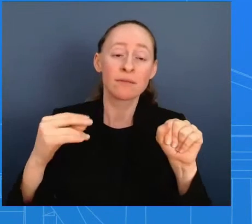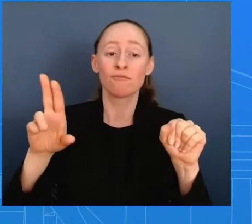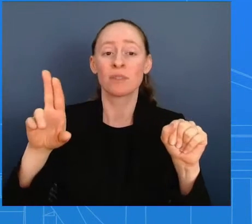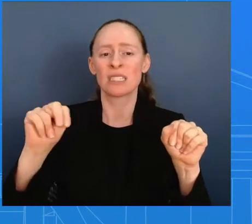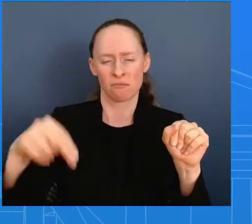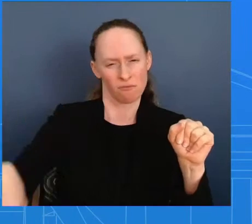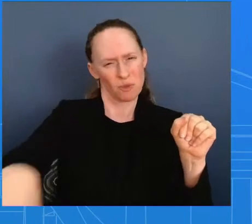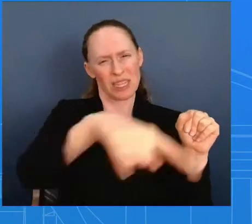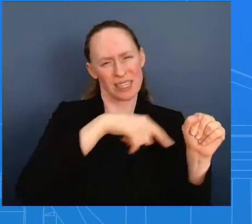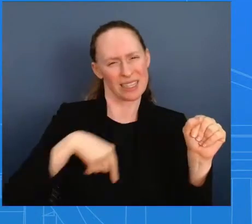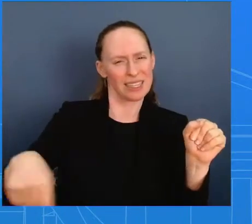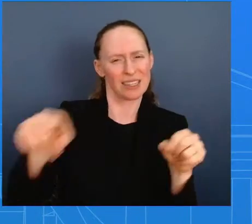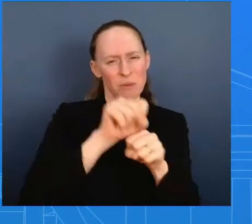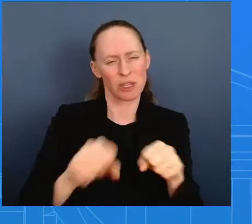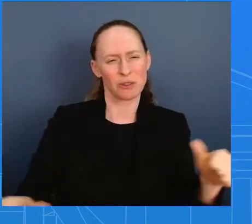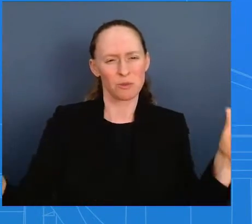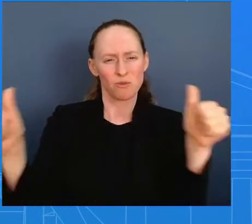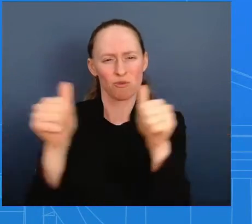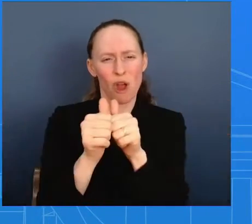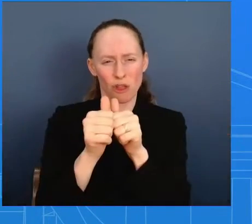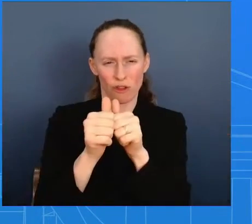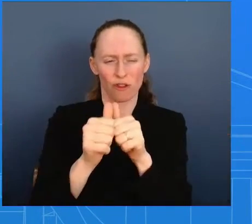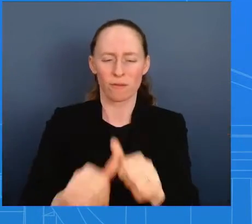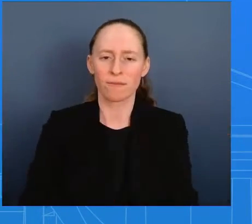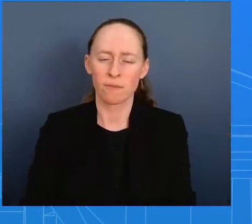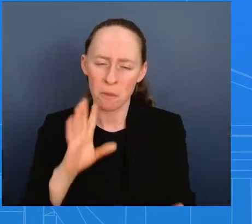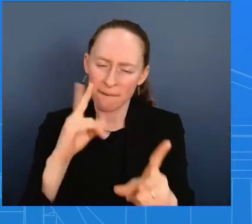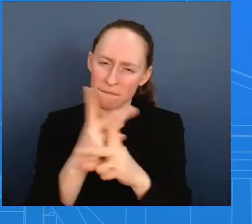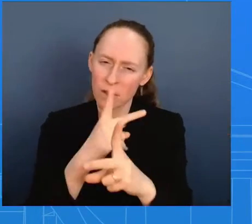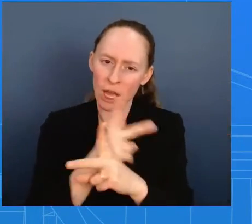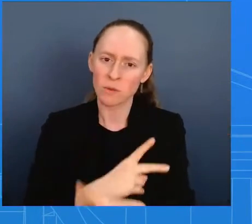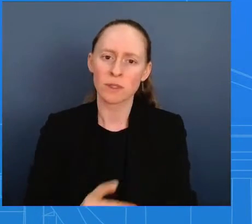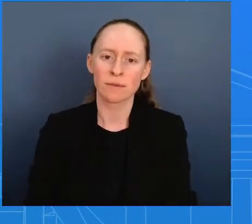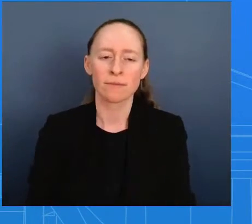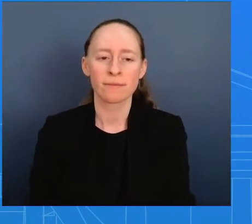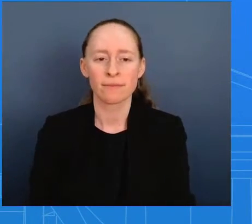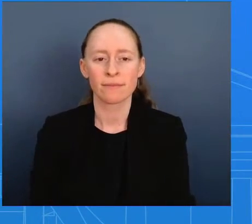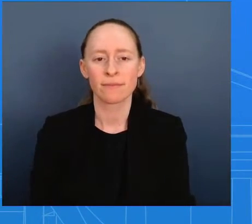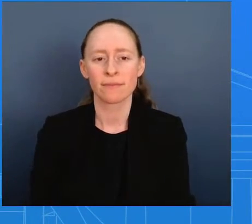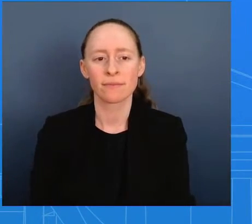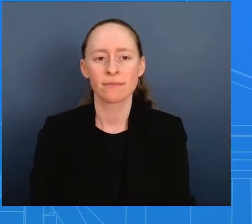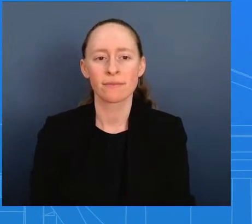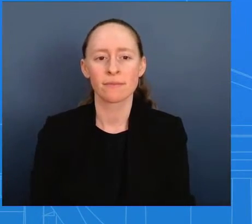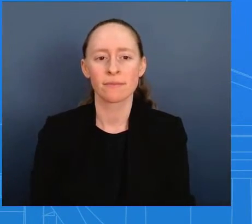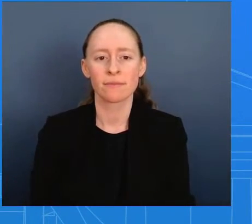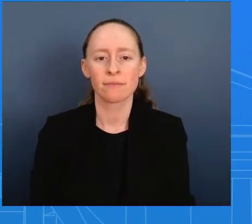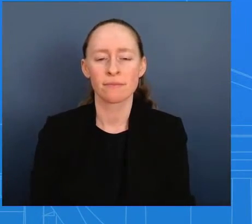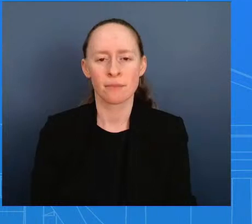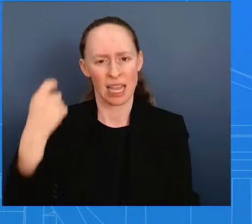The Press: Okay. Thank you. You said at the start of this that you don't believe what's happening in Gaza is genocide. What criterion are you using?